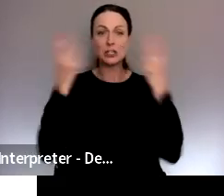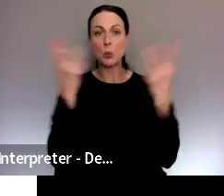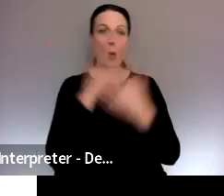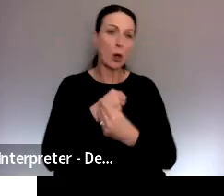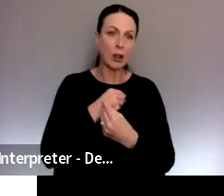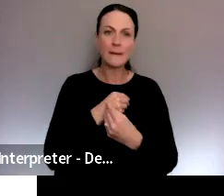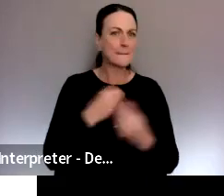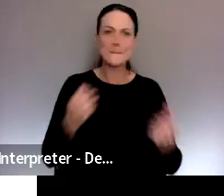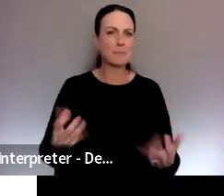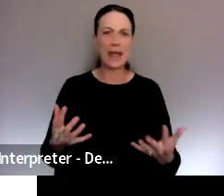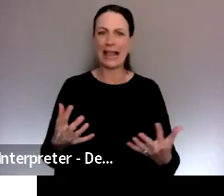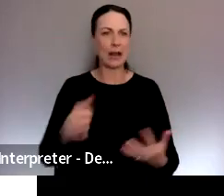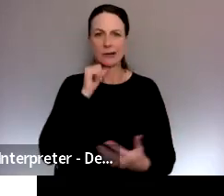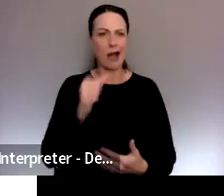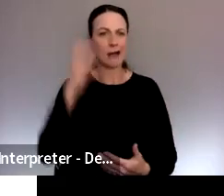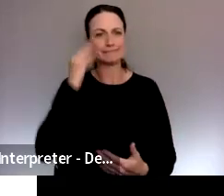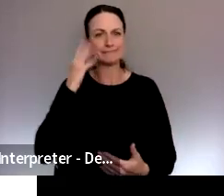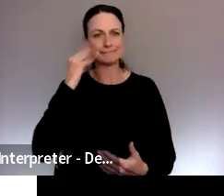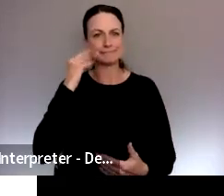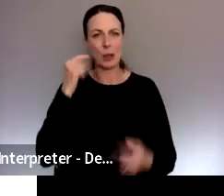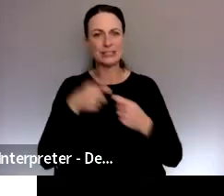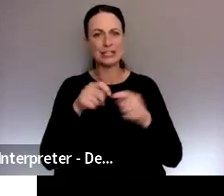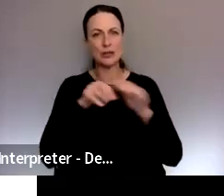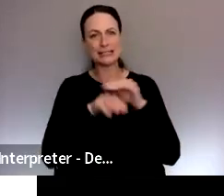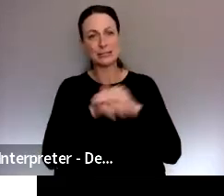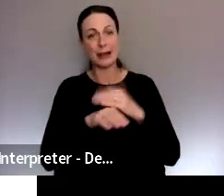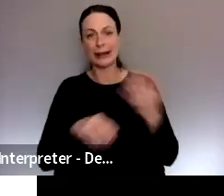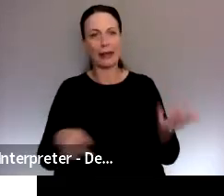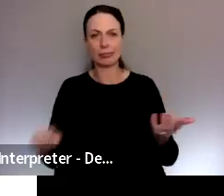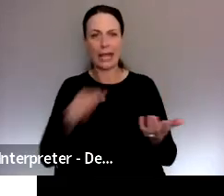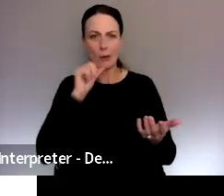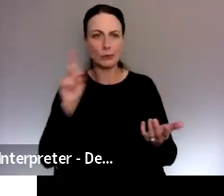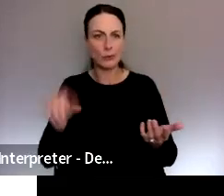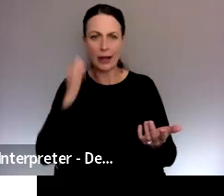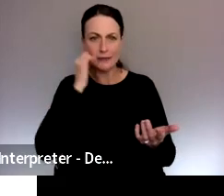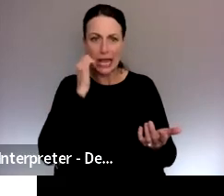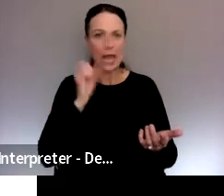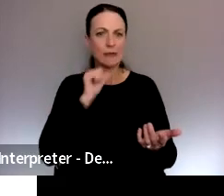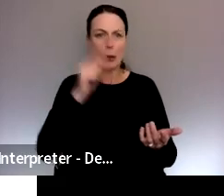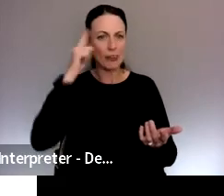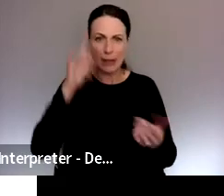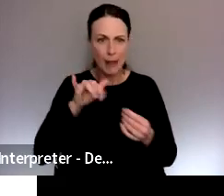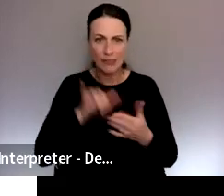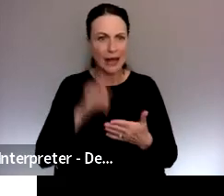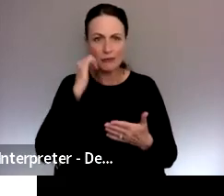and many, many are just not versed in digital accessibility nor is it what they do every day or think about every day